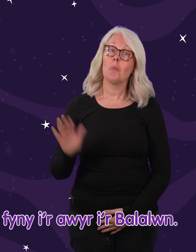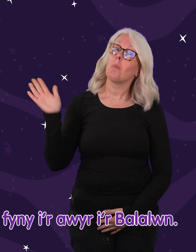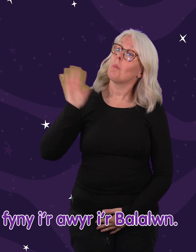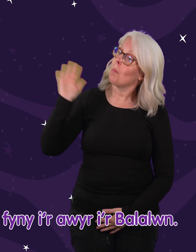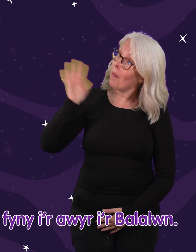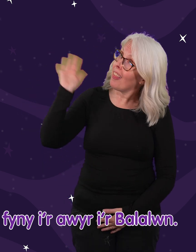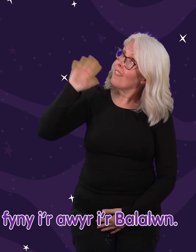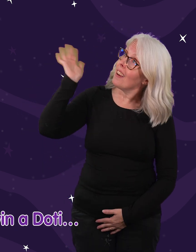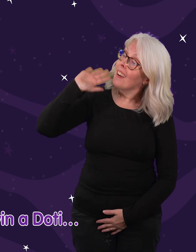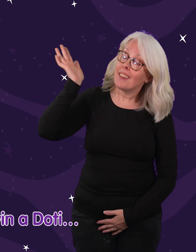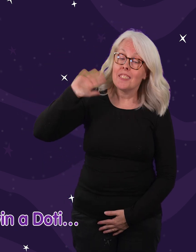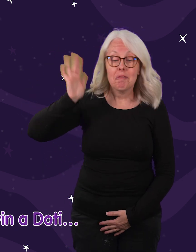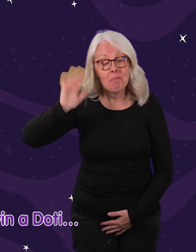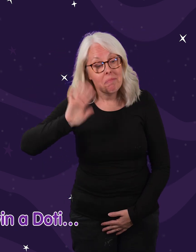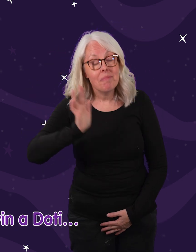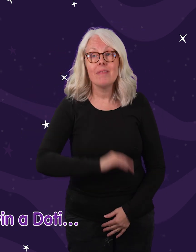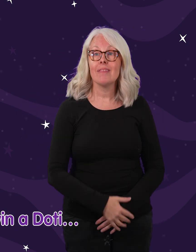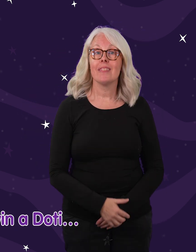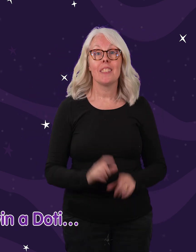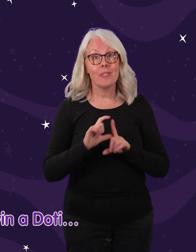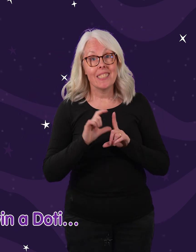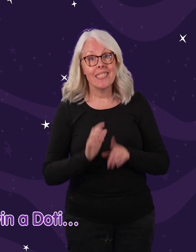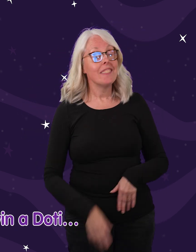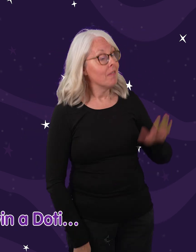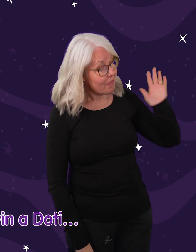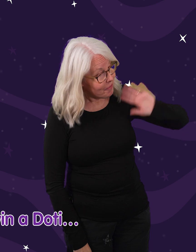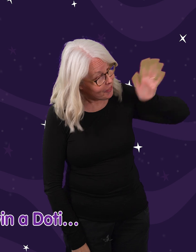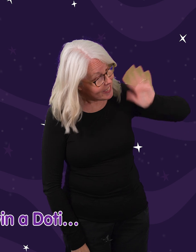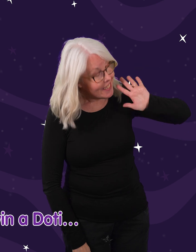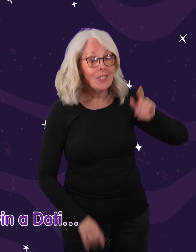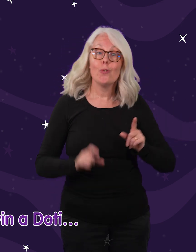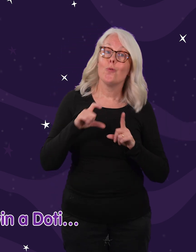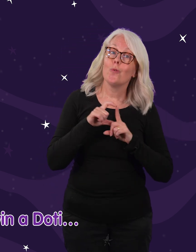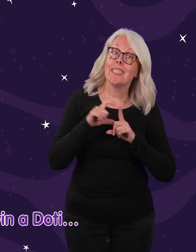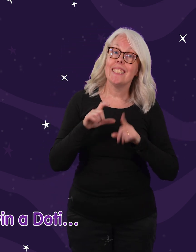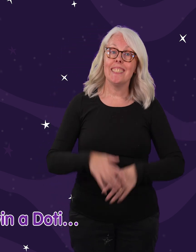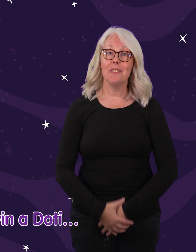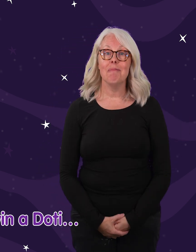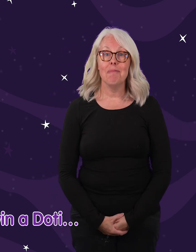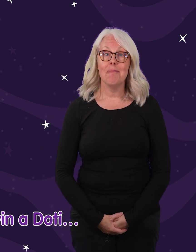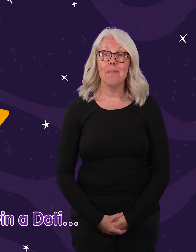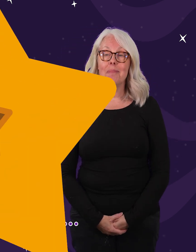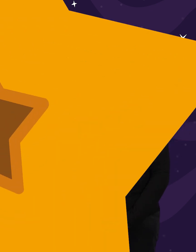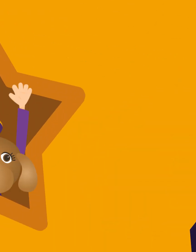Goodbye Dewin and Doti.